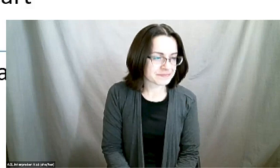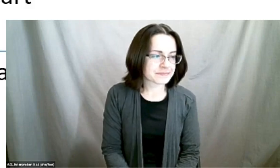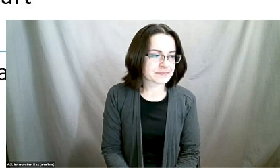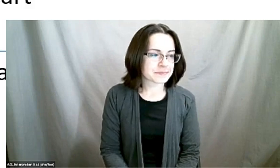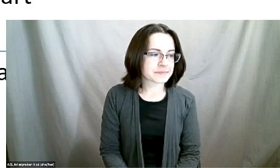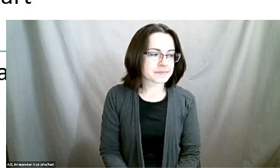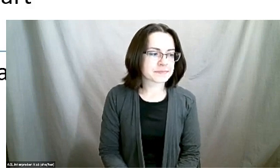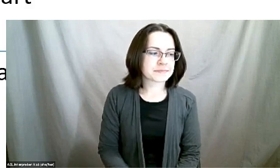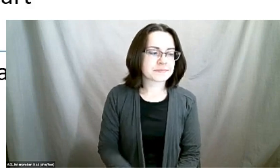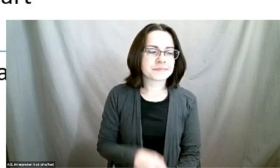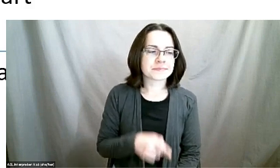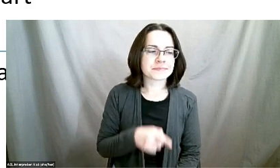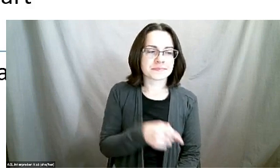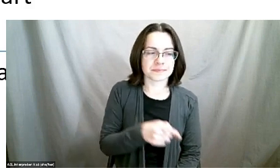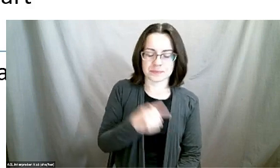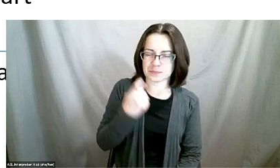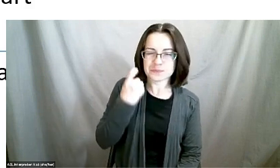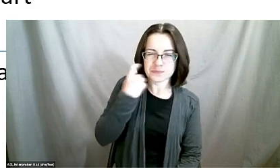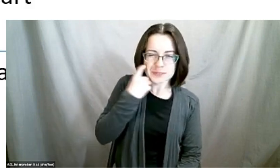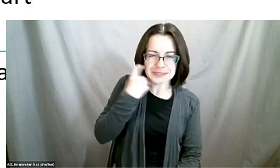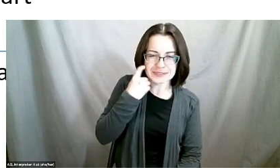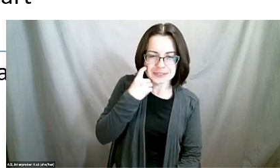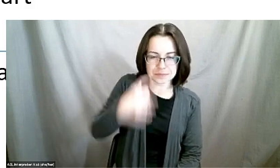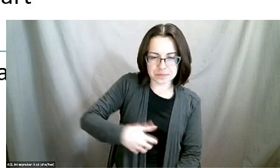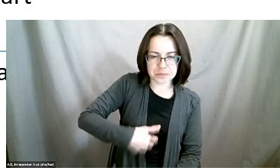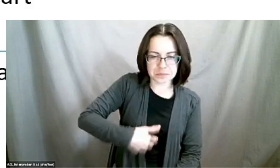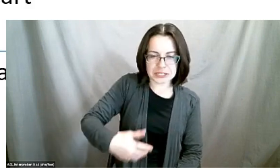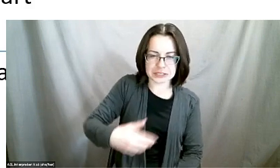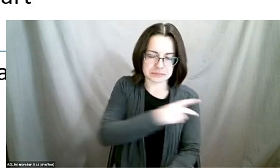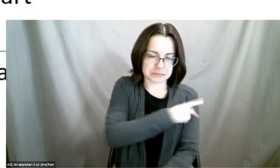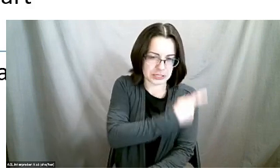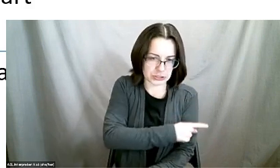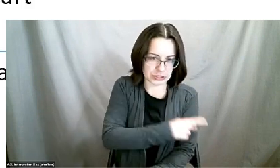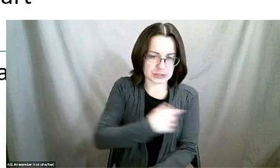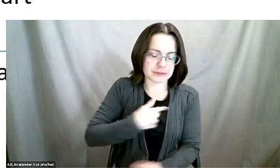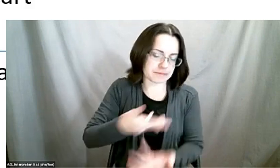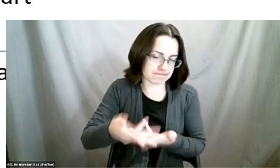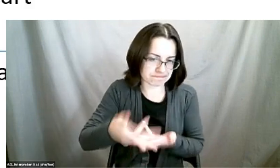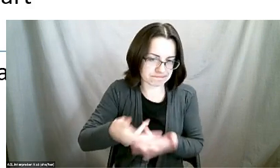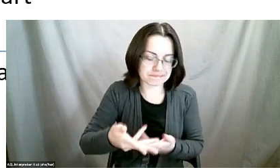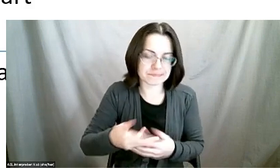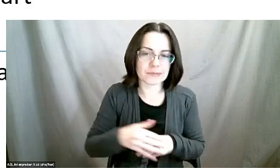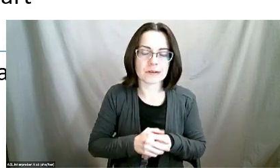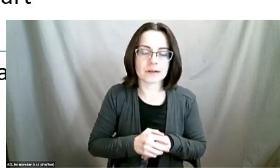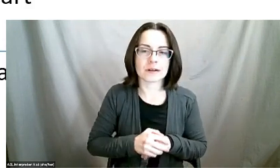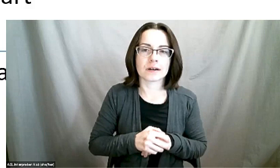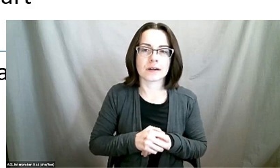my latest pregnant patients that I had to deal with and I have been